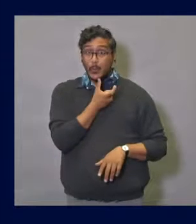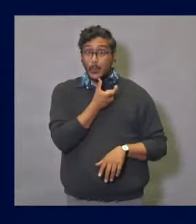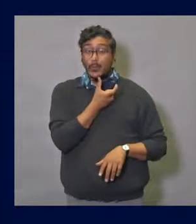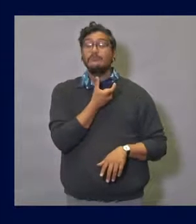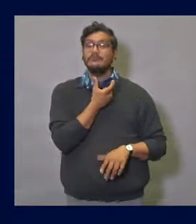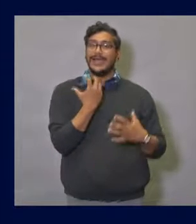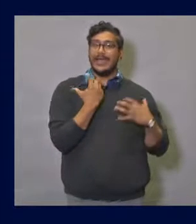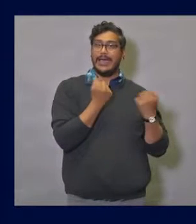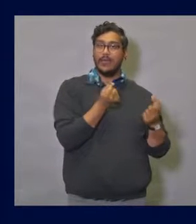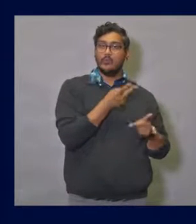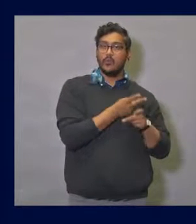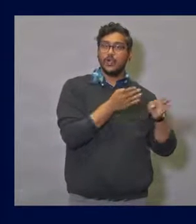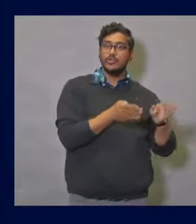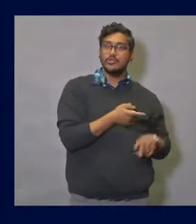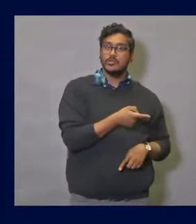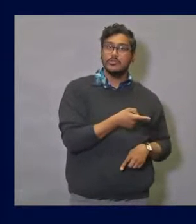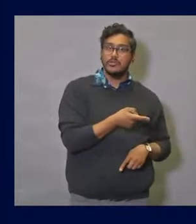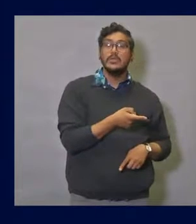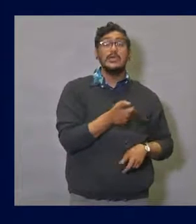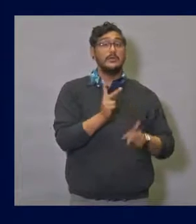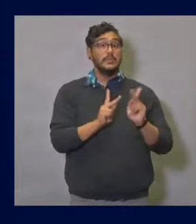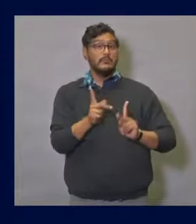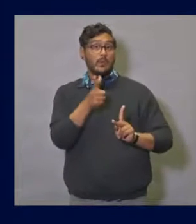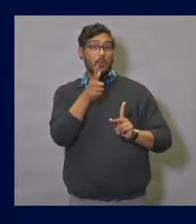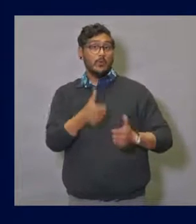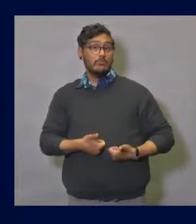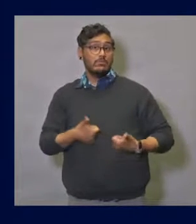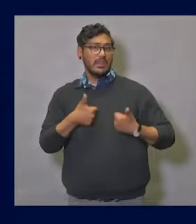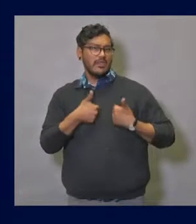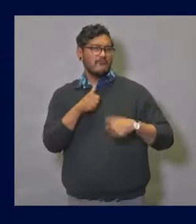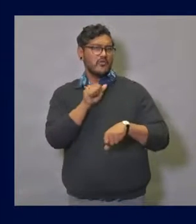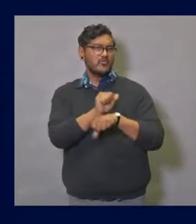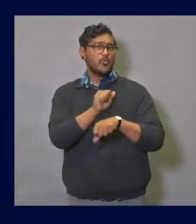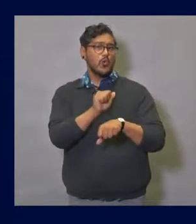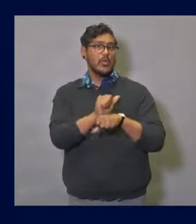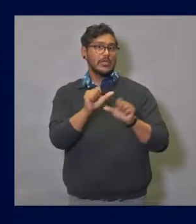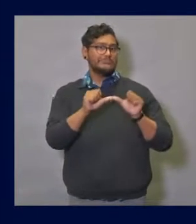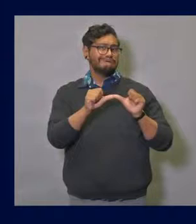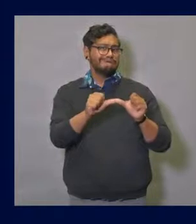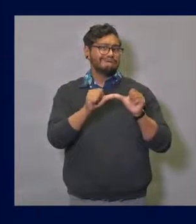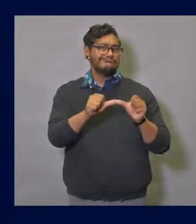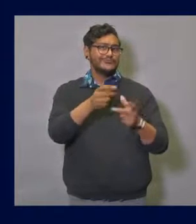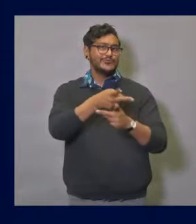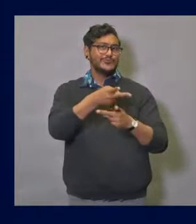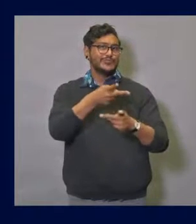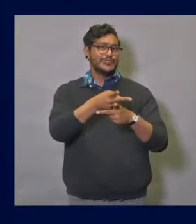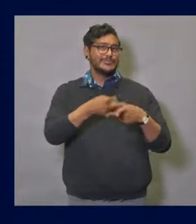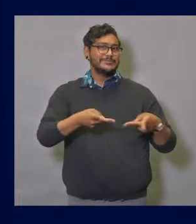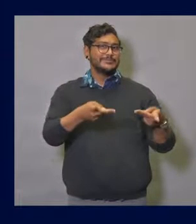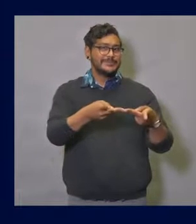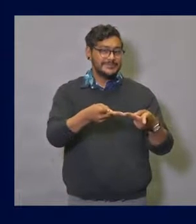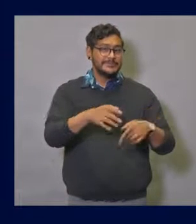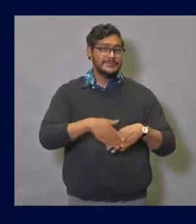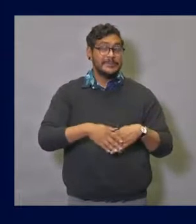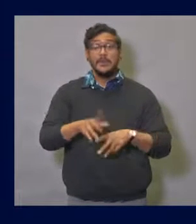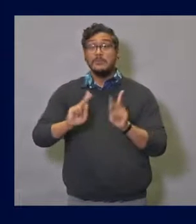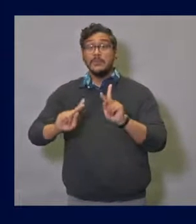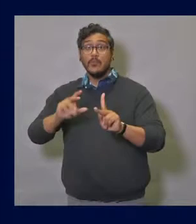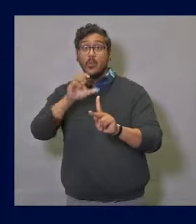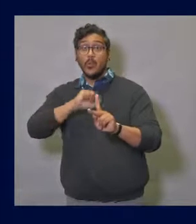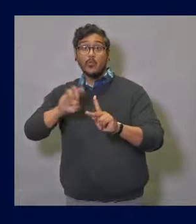57,794 FUERON SEGUNDAS DOSIS